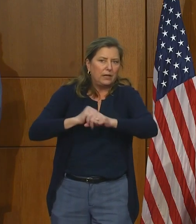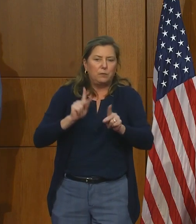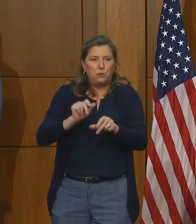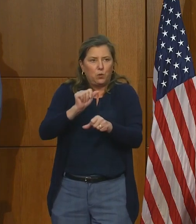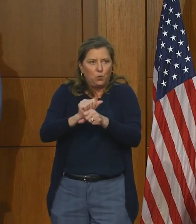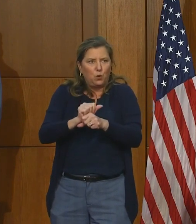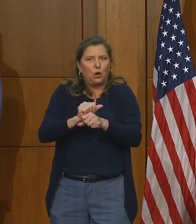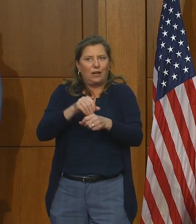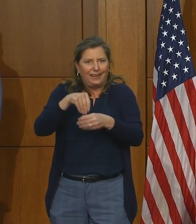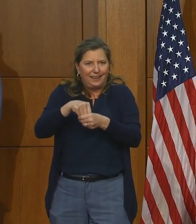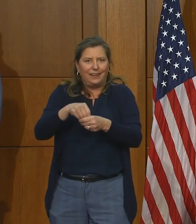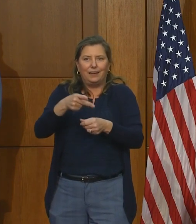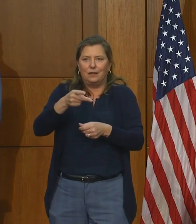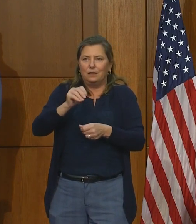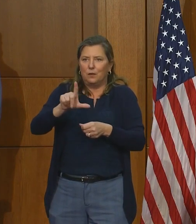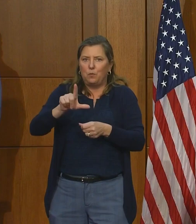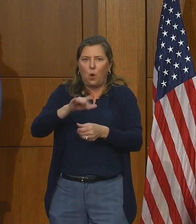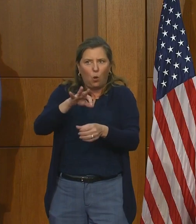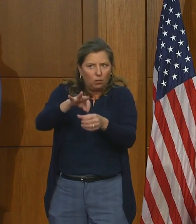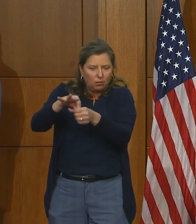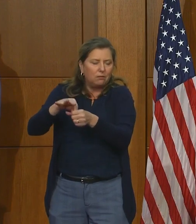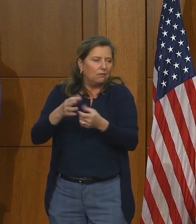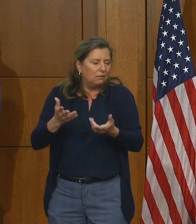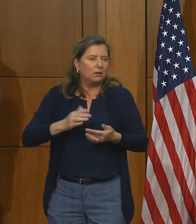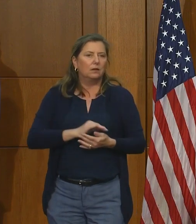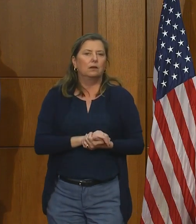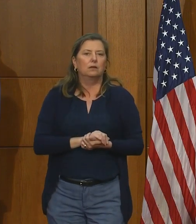REALIZE THAT THEY THE QUESTION